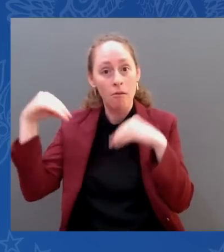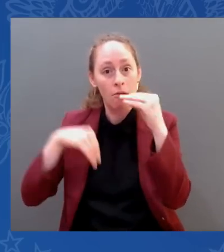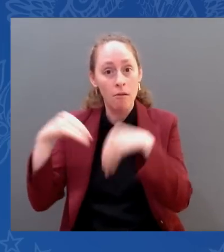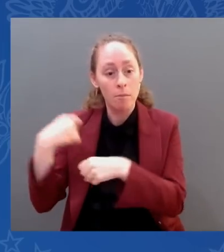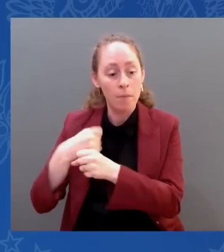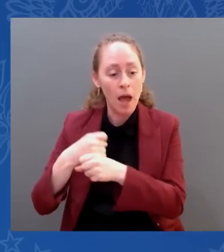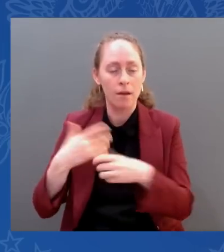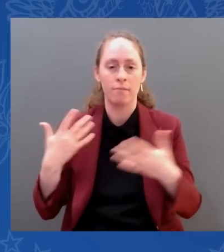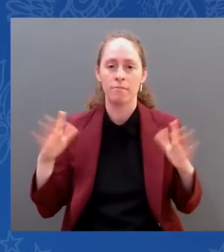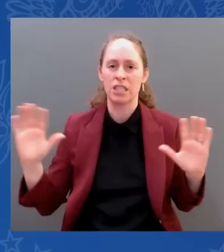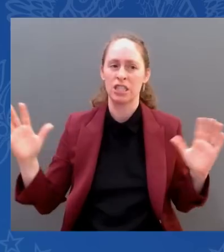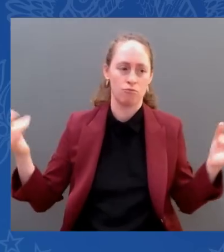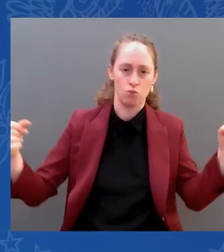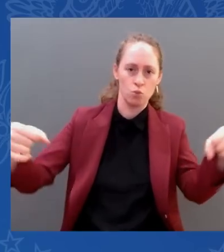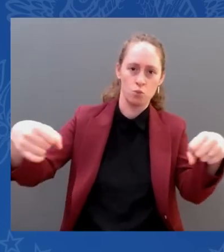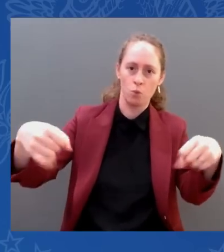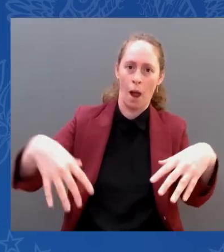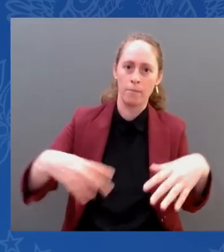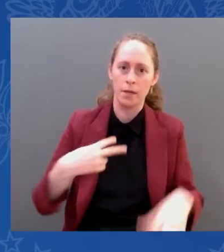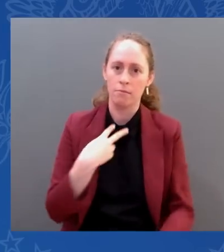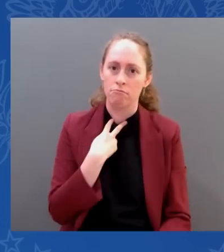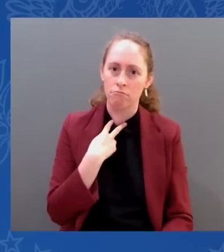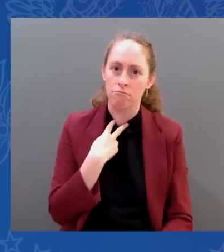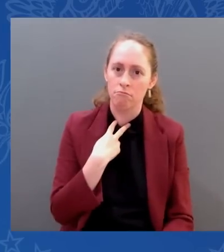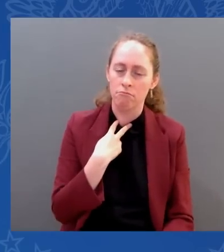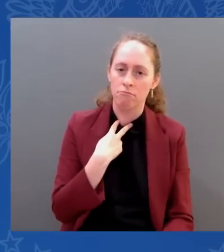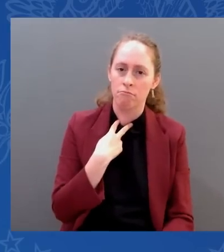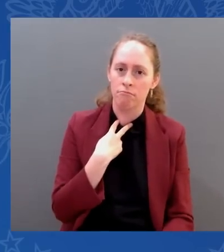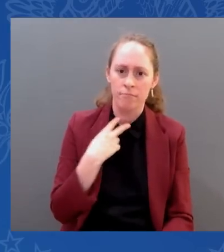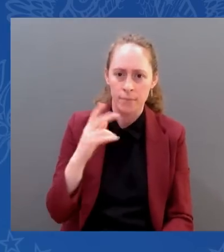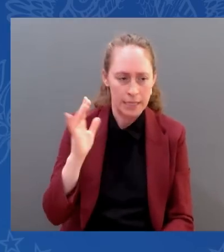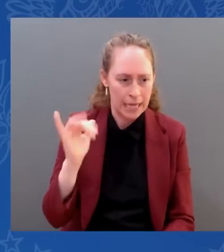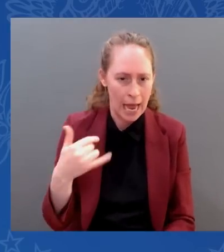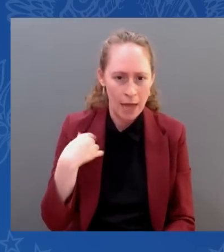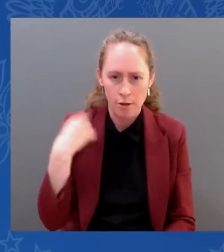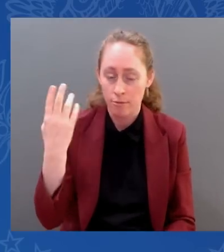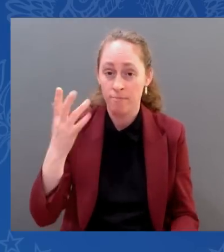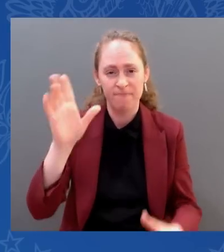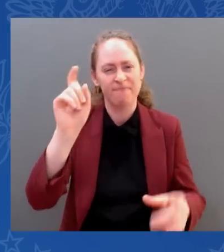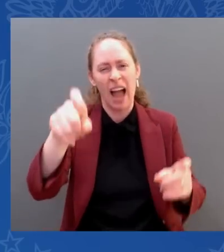Last fall, ports around the world were congested due to disruption caused by the pandemic,